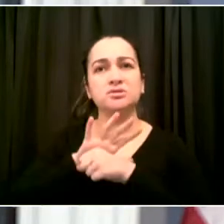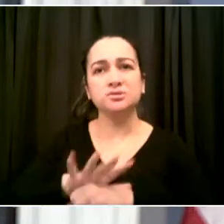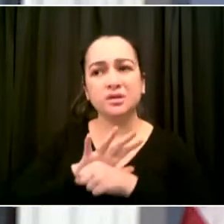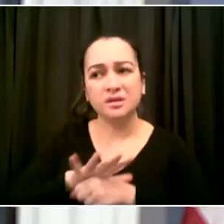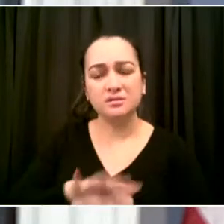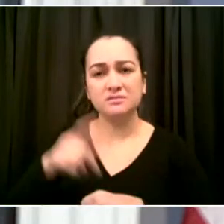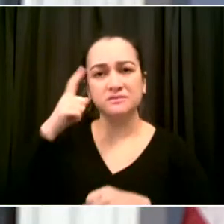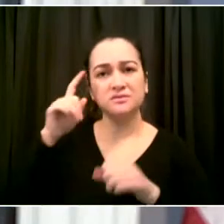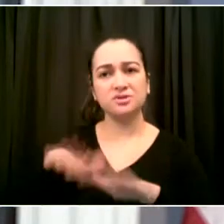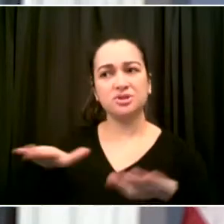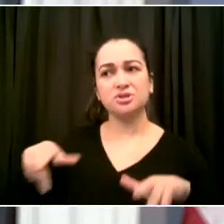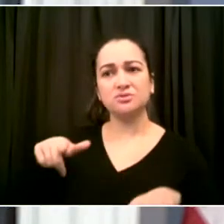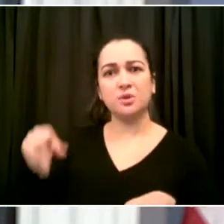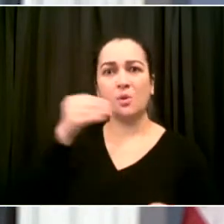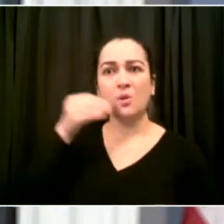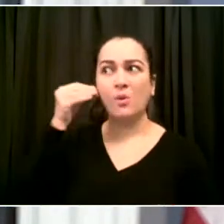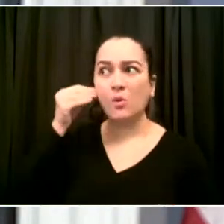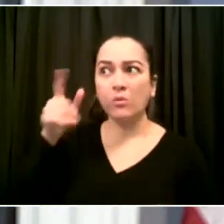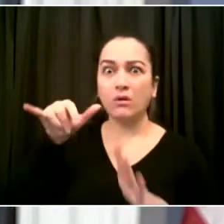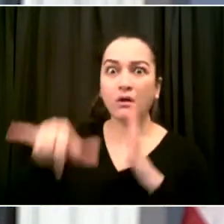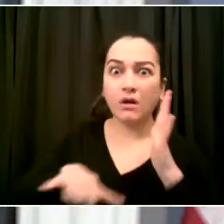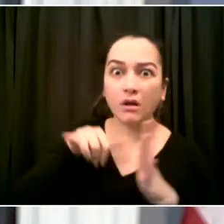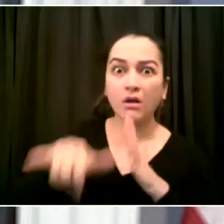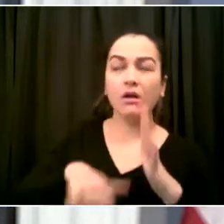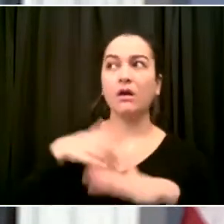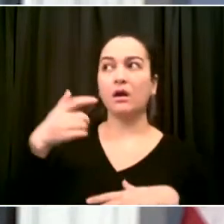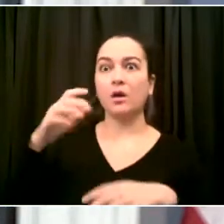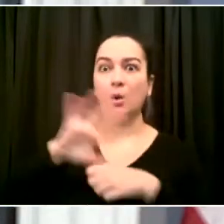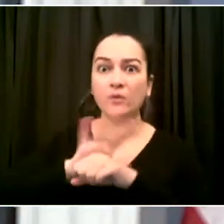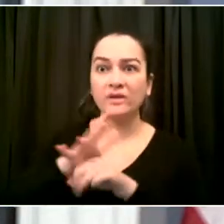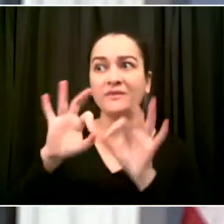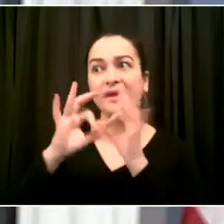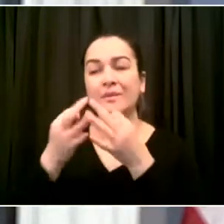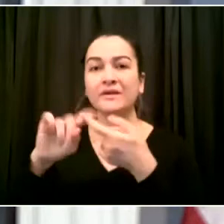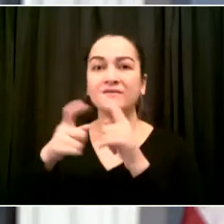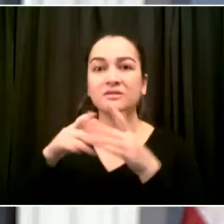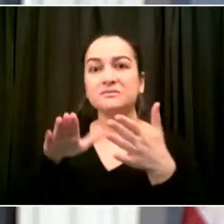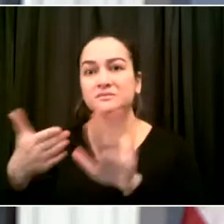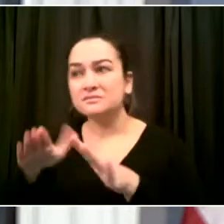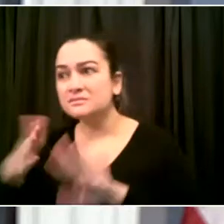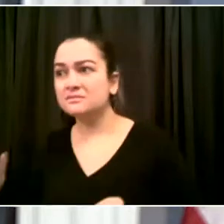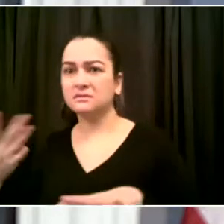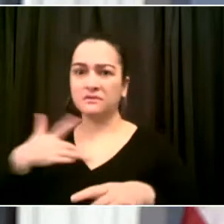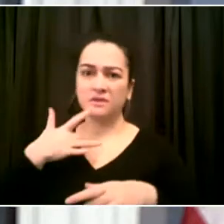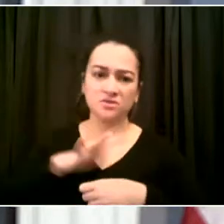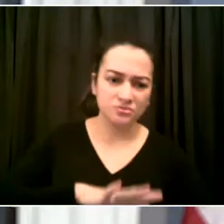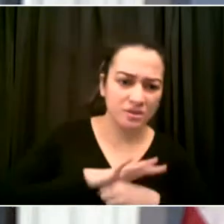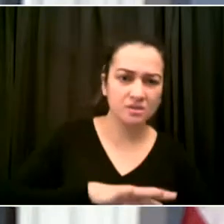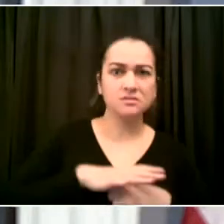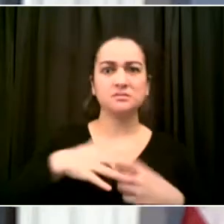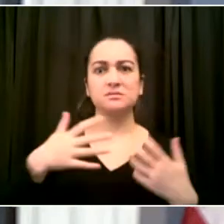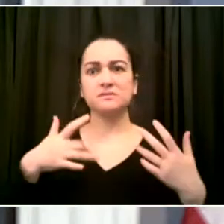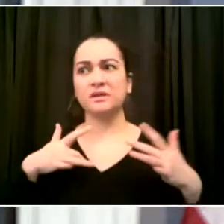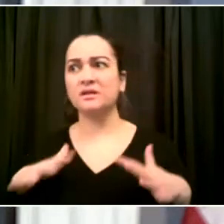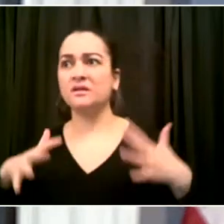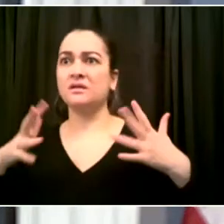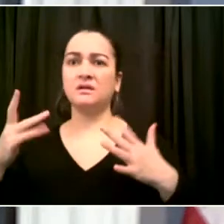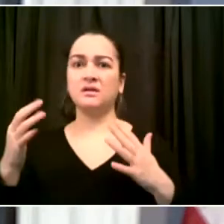NOT WANT TO IMPOSE ADDITITOINANAL TRAUA ON STUDENTS THAT HAVE ALRRY EAD BEEN TRAUMATIZED AND THEN SAY WE E